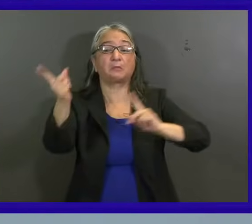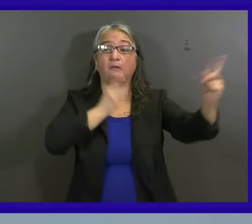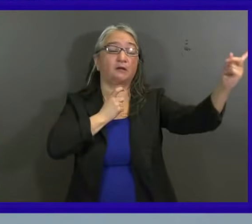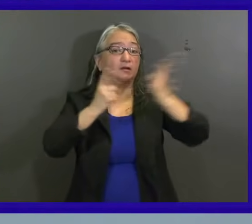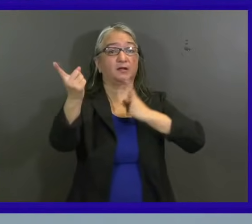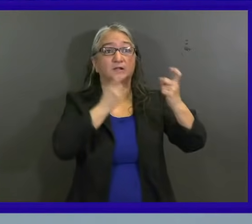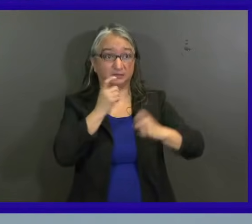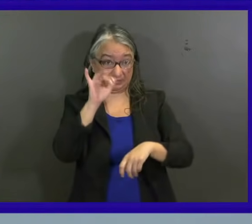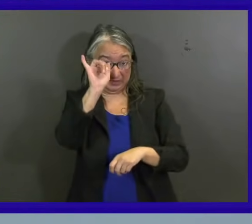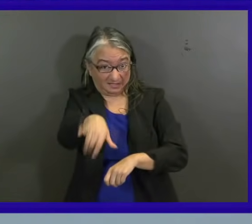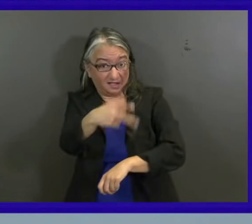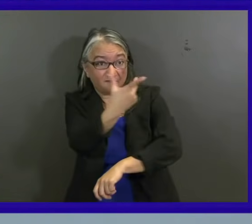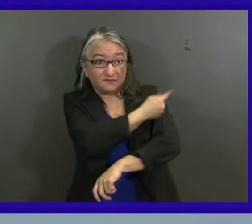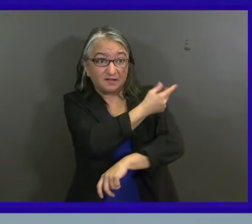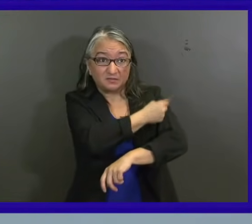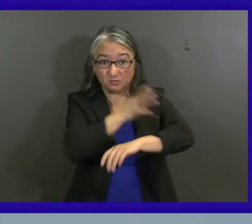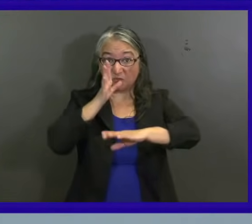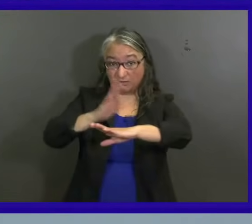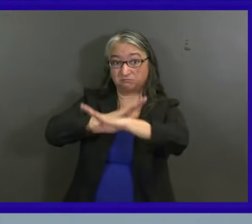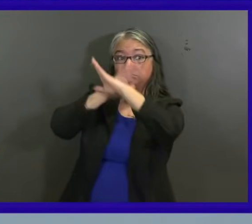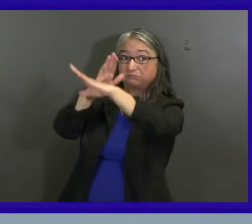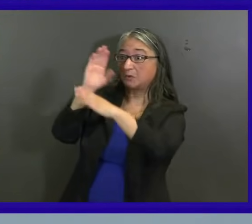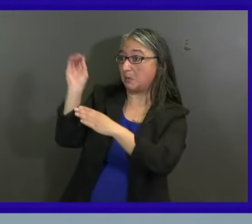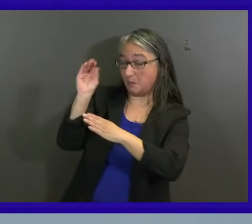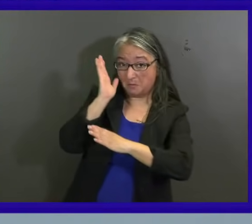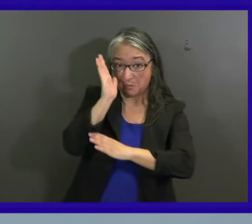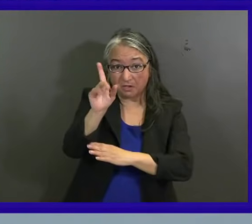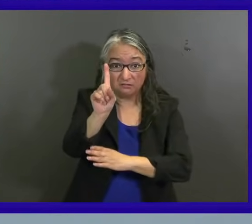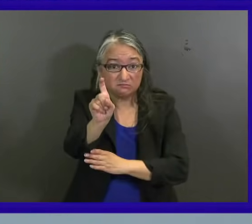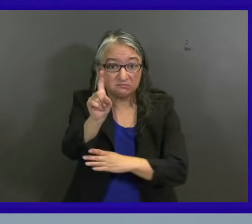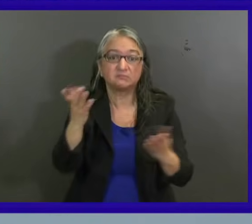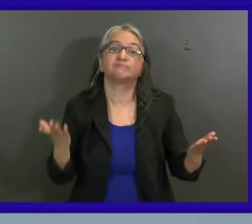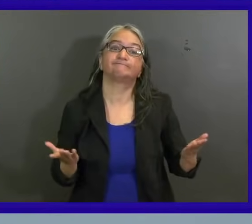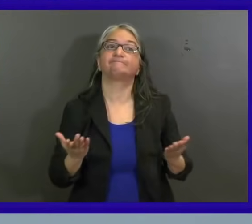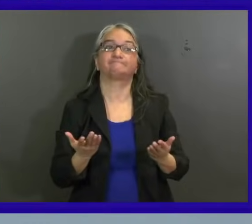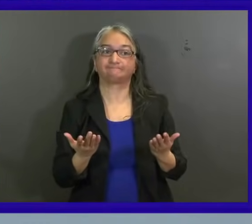early evidence suggests that any decrease in protection against omicron can likely be